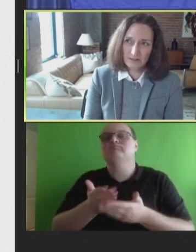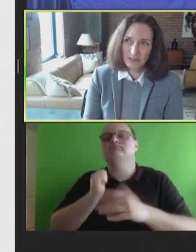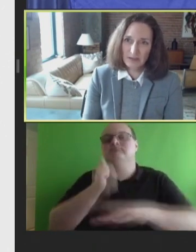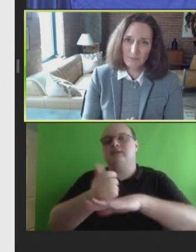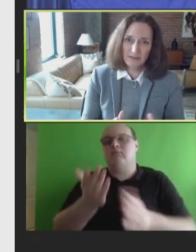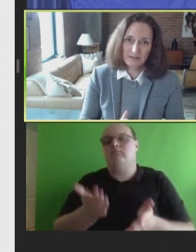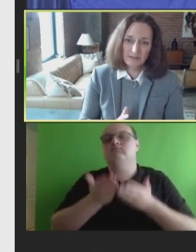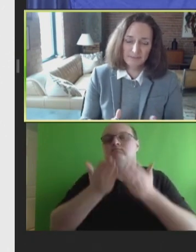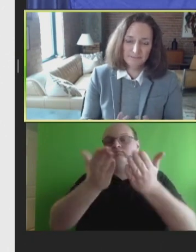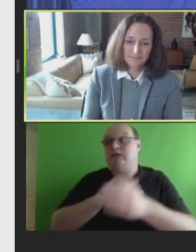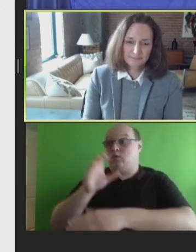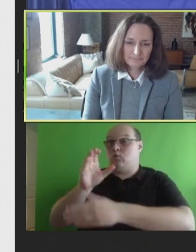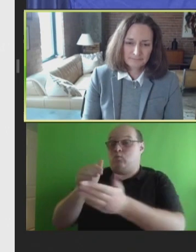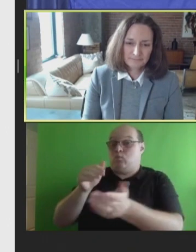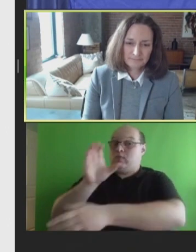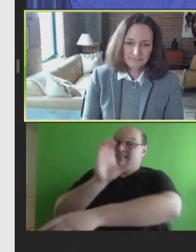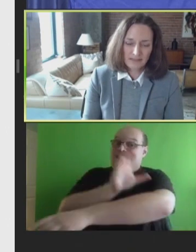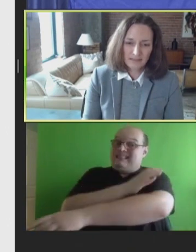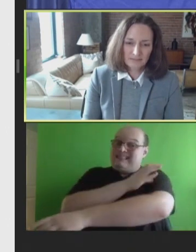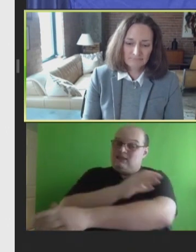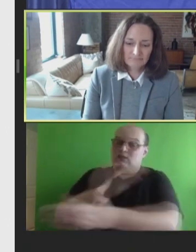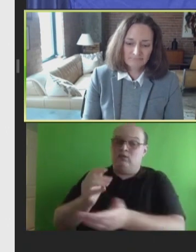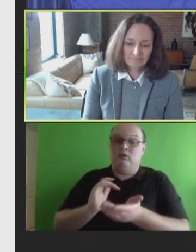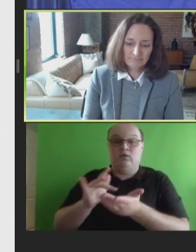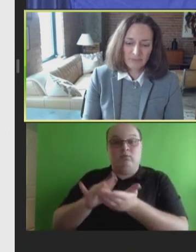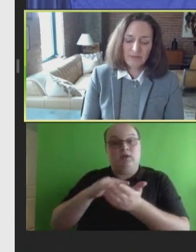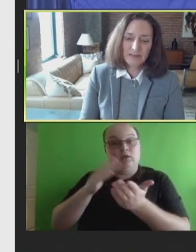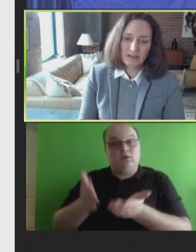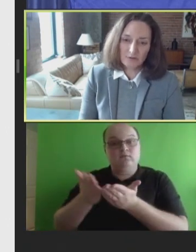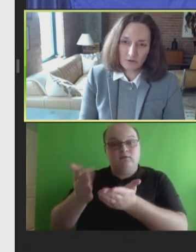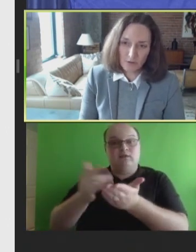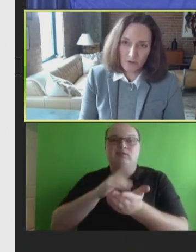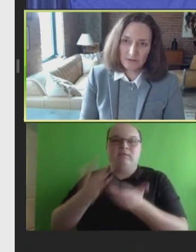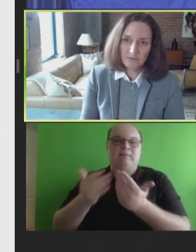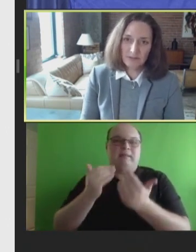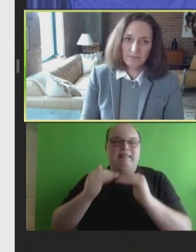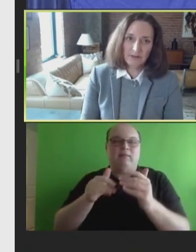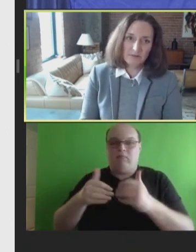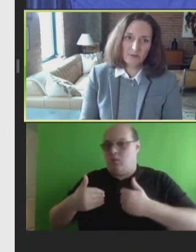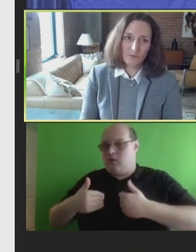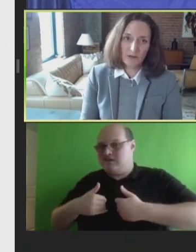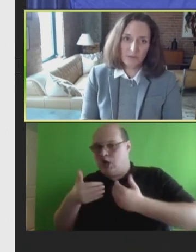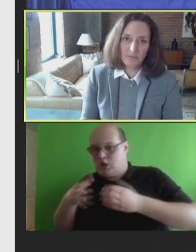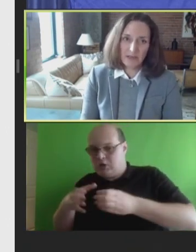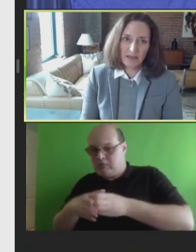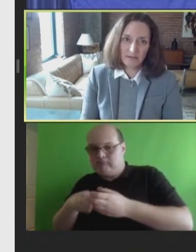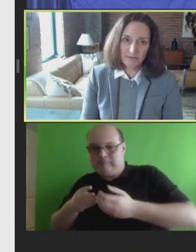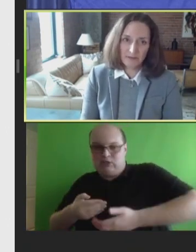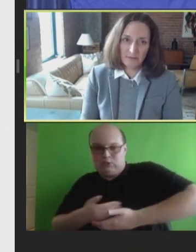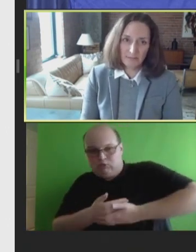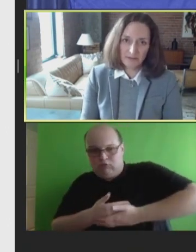potentially a little bit -- maybe a younger cohort of infants. So, while we may have